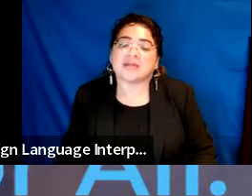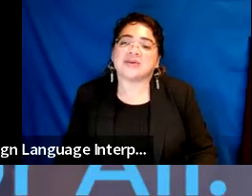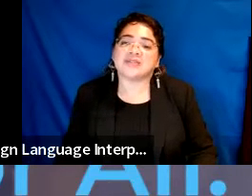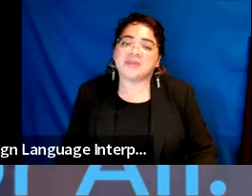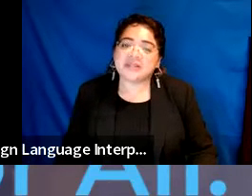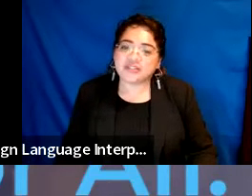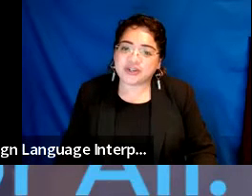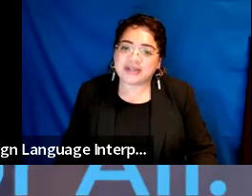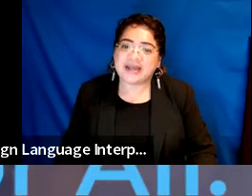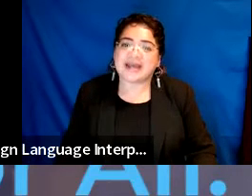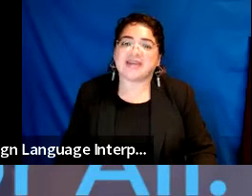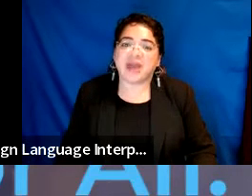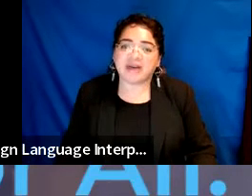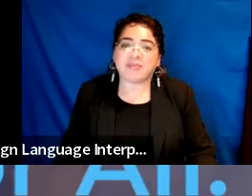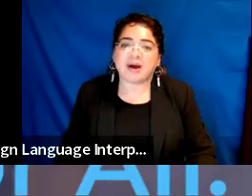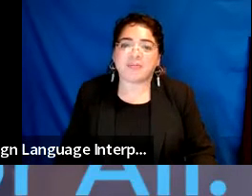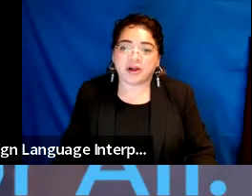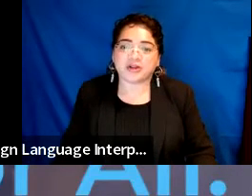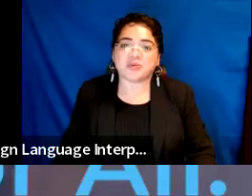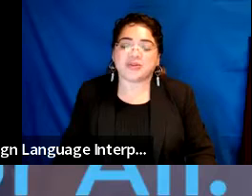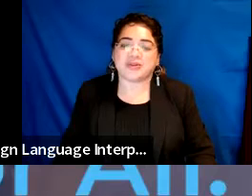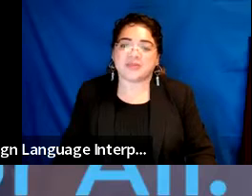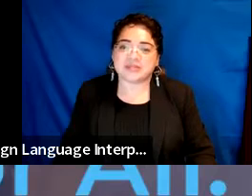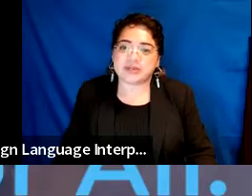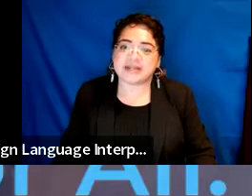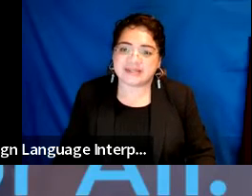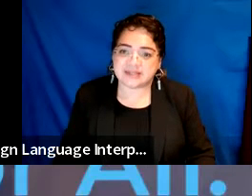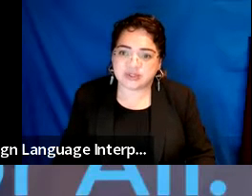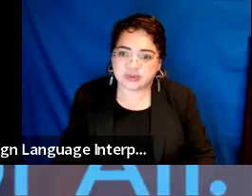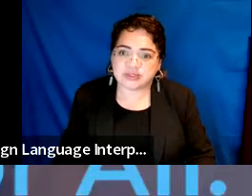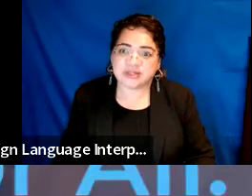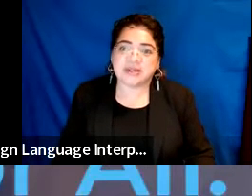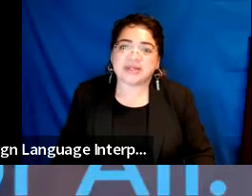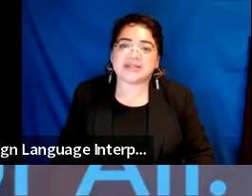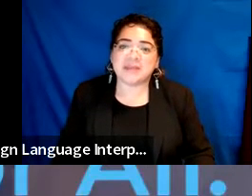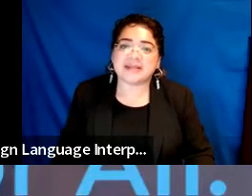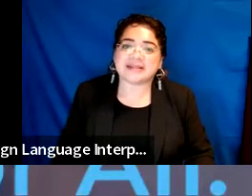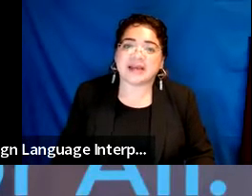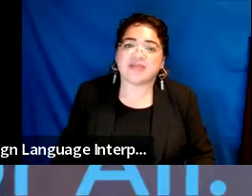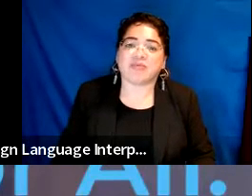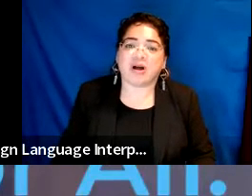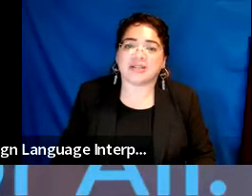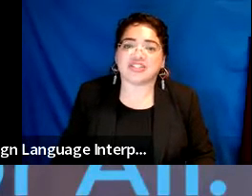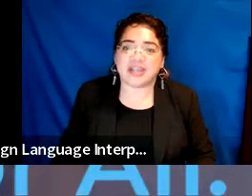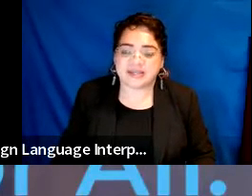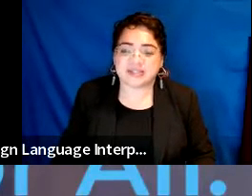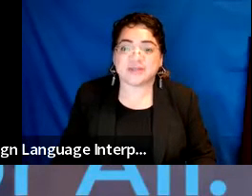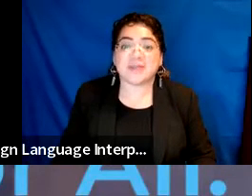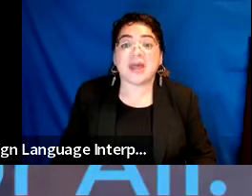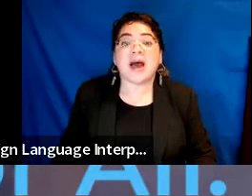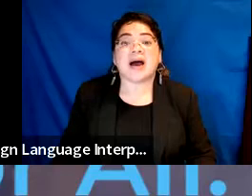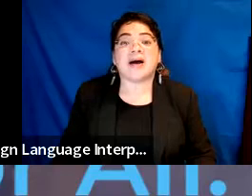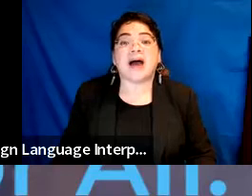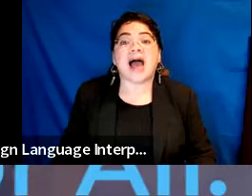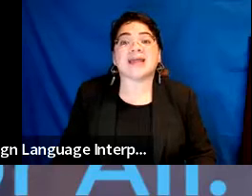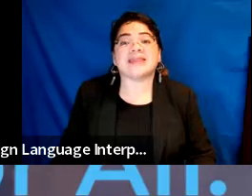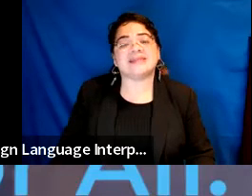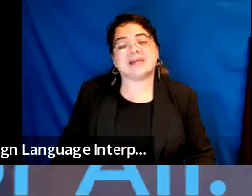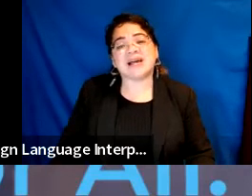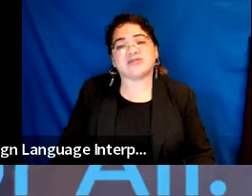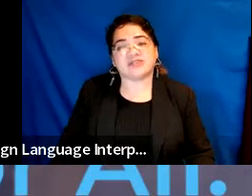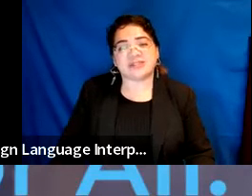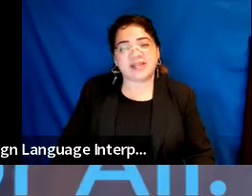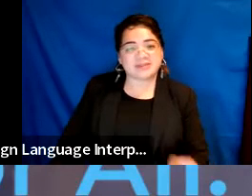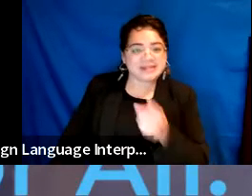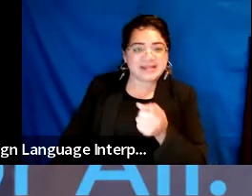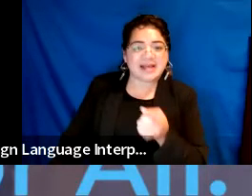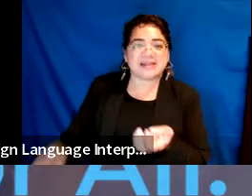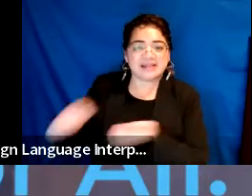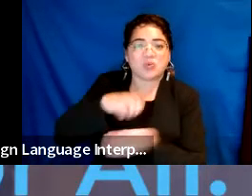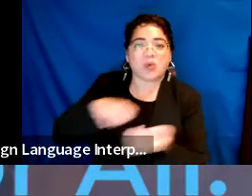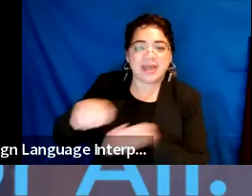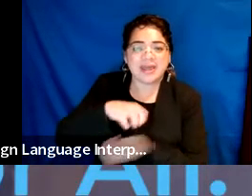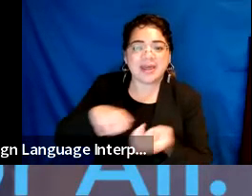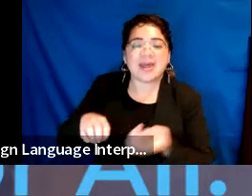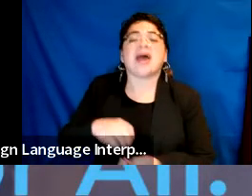Sign Language Interpreter | Paola Morales del Castillo, they: So it's been a journey, and I have a partnered with this with so many Institute to make this kind of broad change uh the sign for stem is signed in this way,